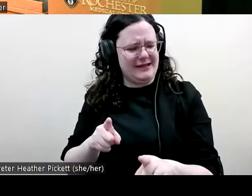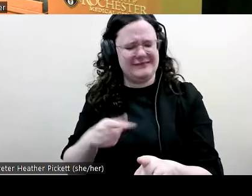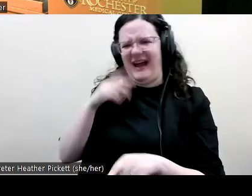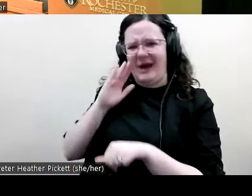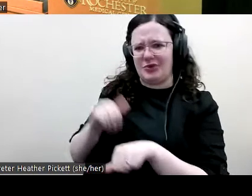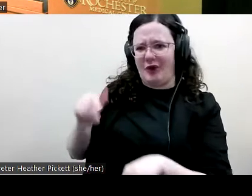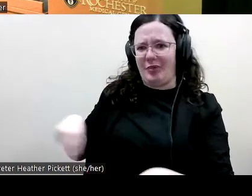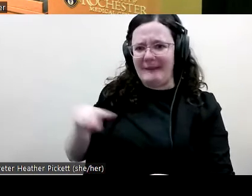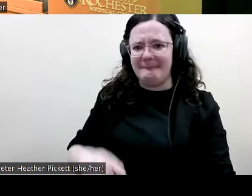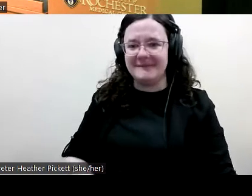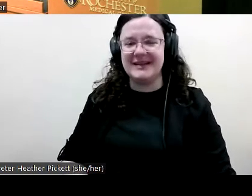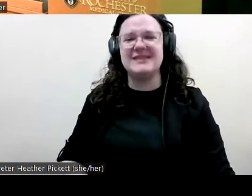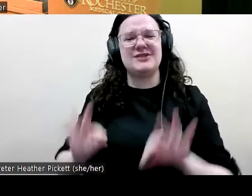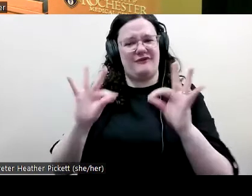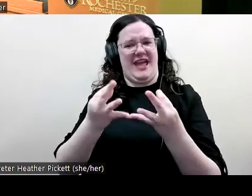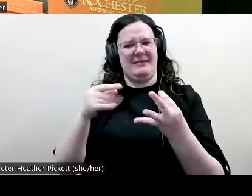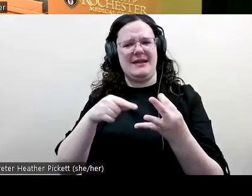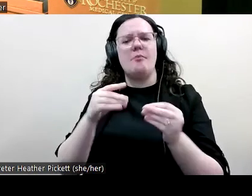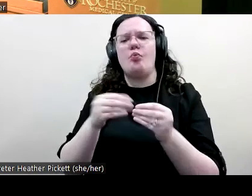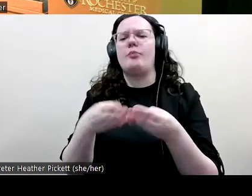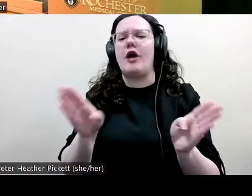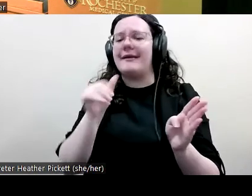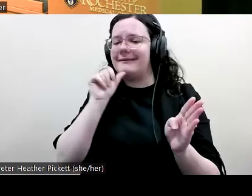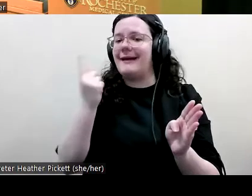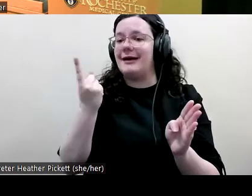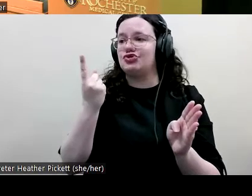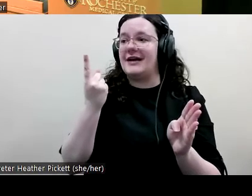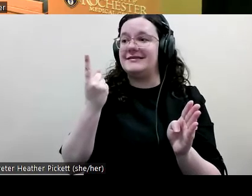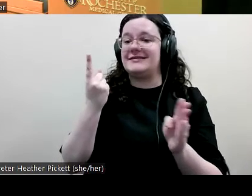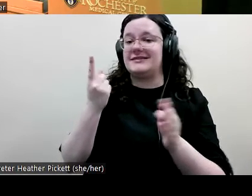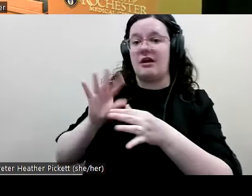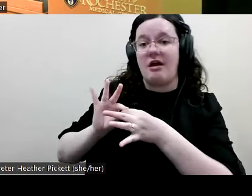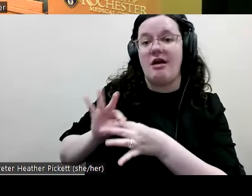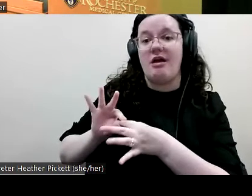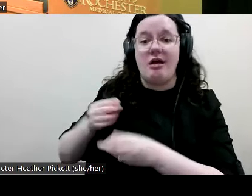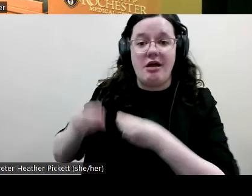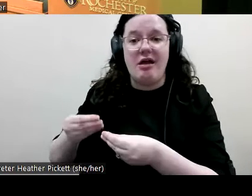just you know related um by Blood but it could be that you know it's through you know adoption